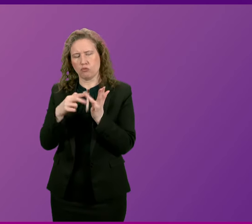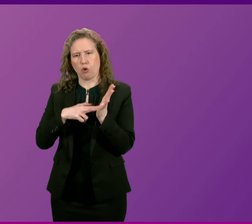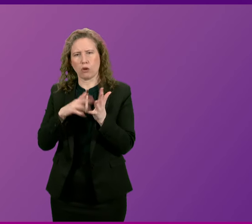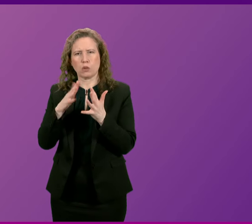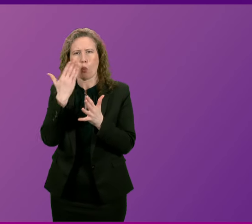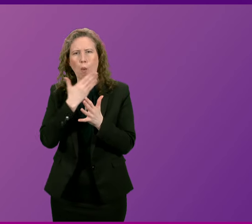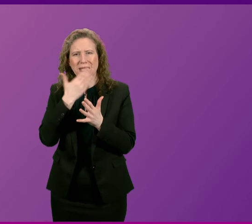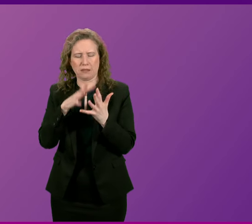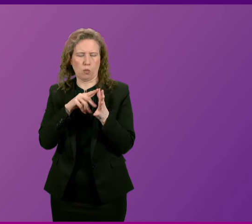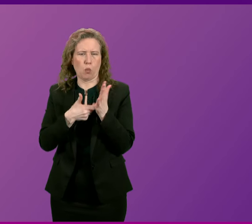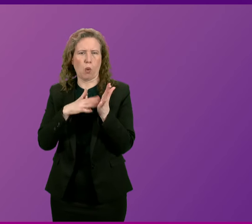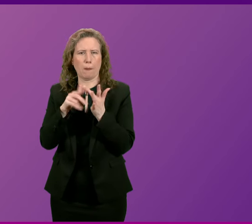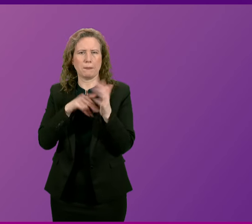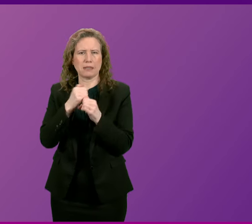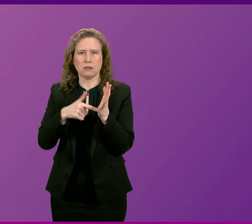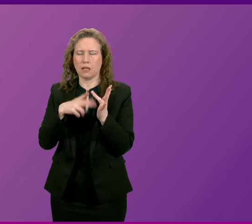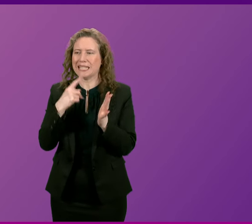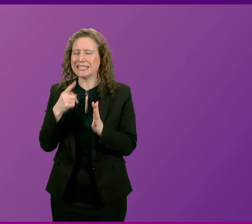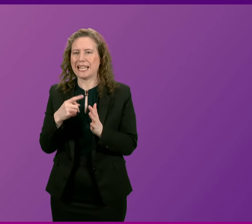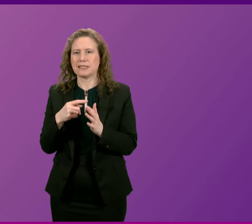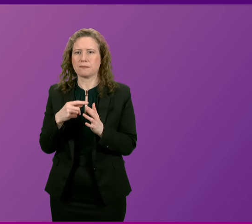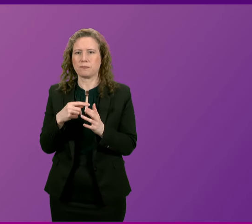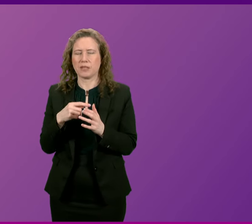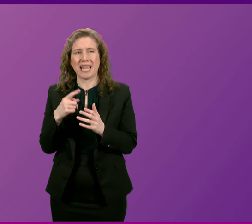said that it would have been beneficial if there had been “a little less naivety” from the Crown